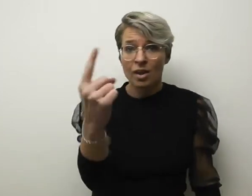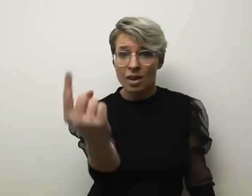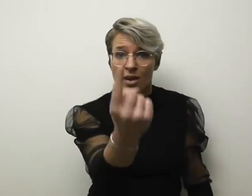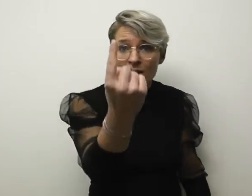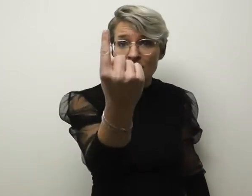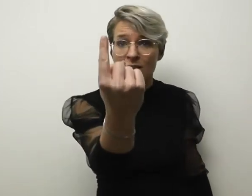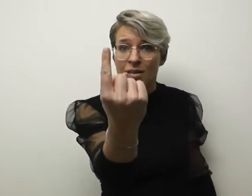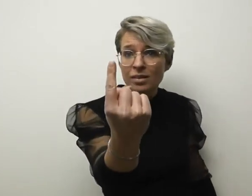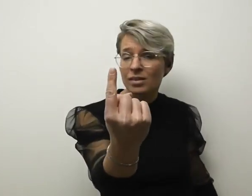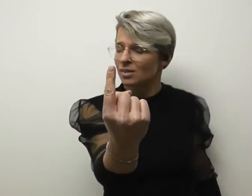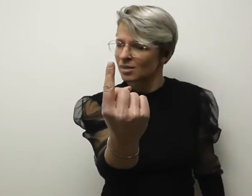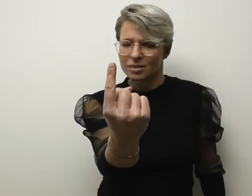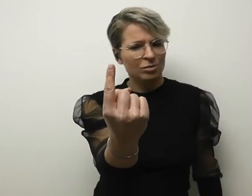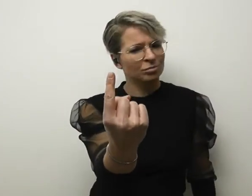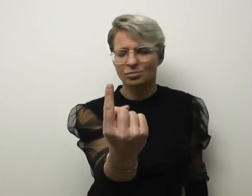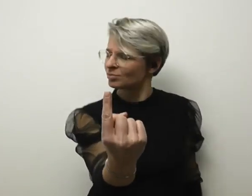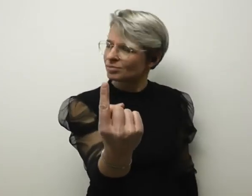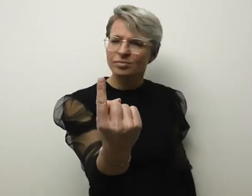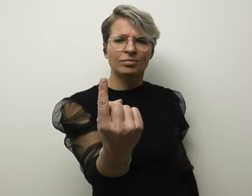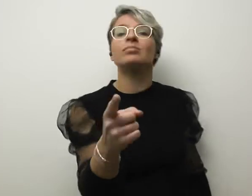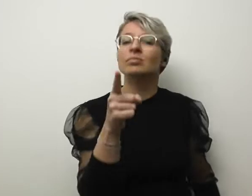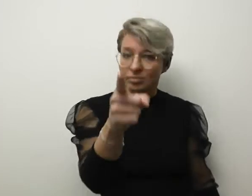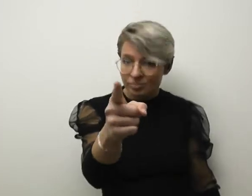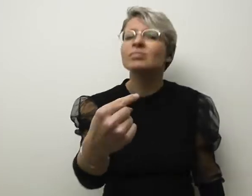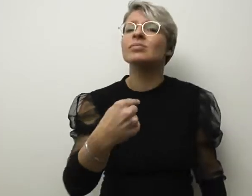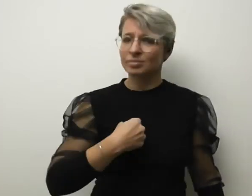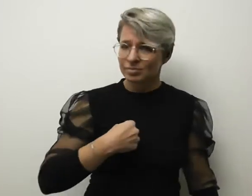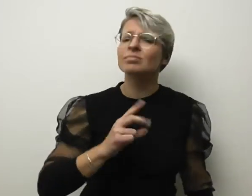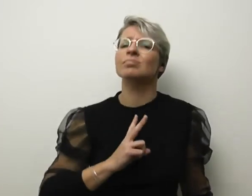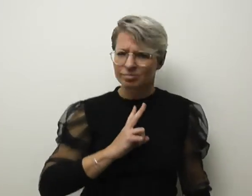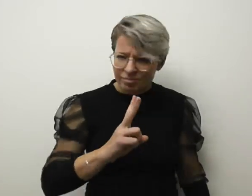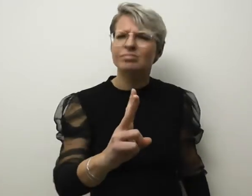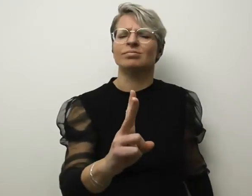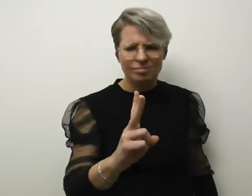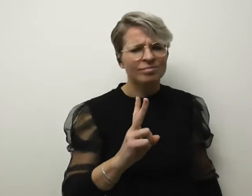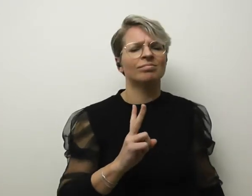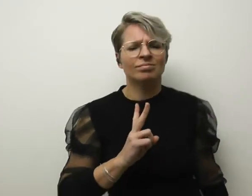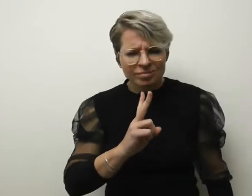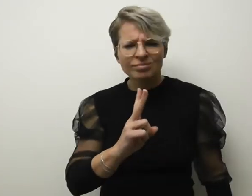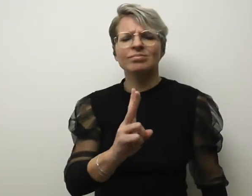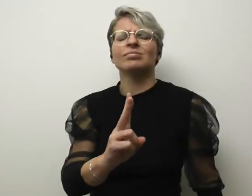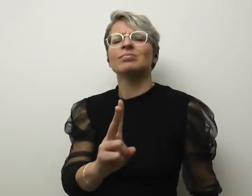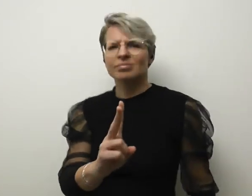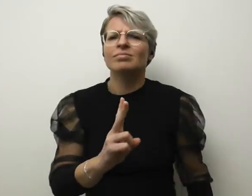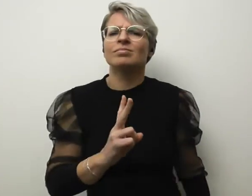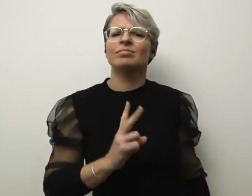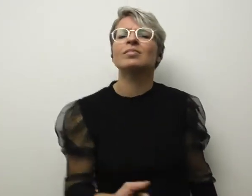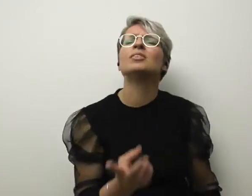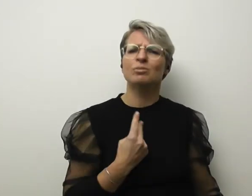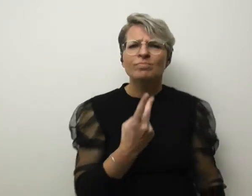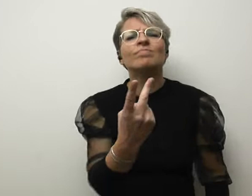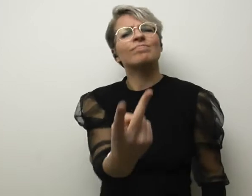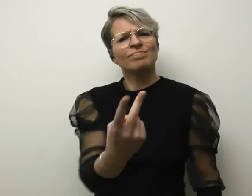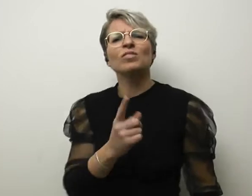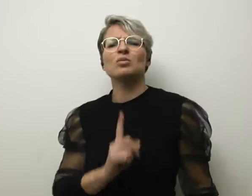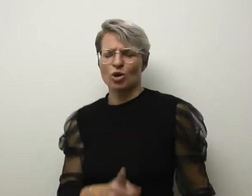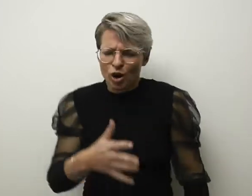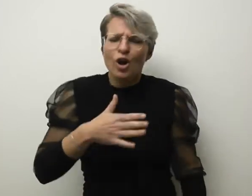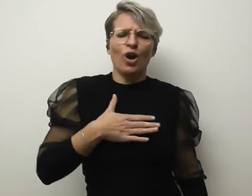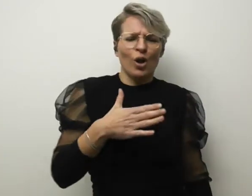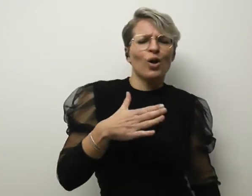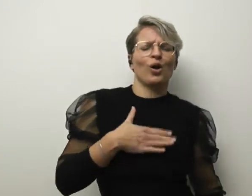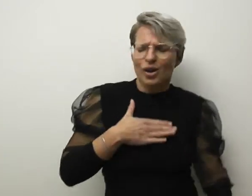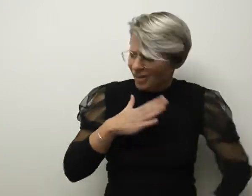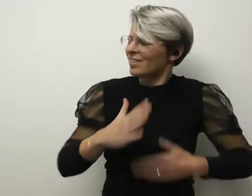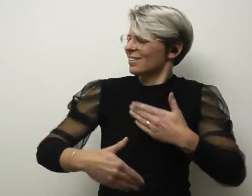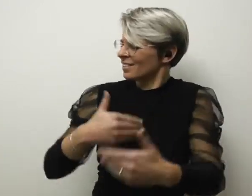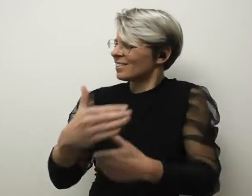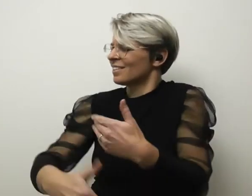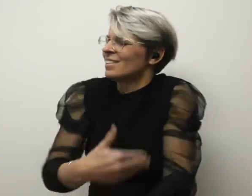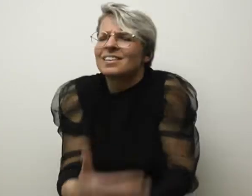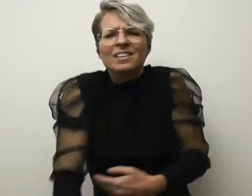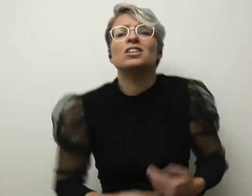You, you and me. It's you and me won't be unhappy.